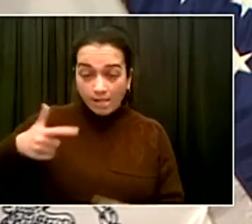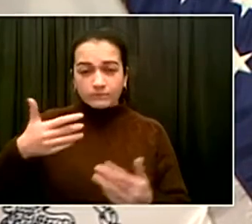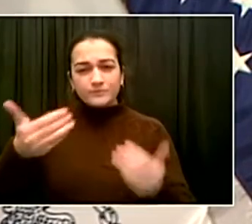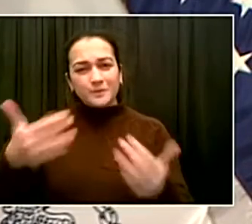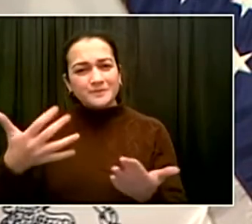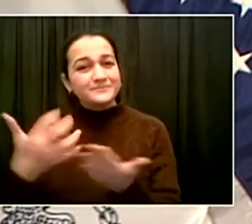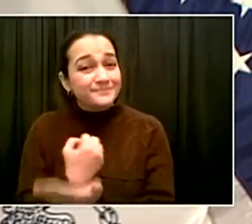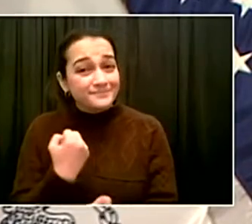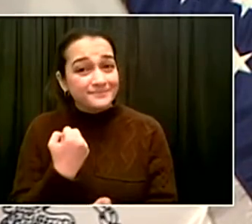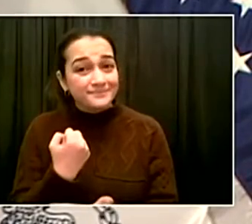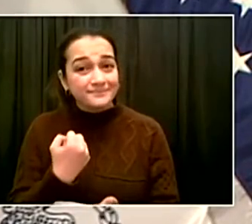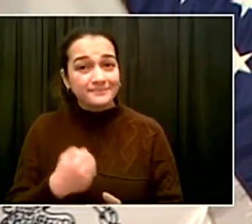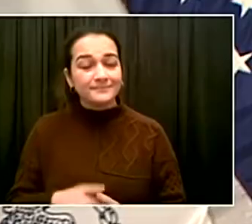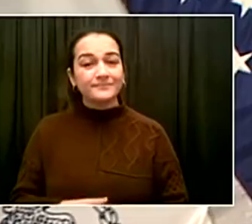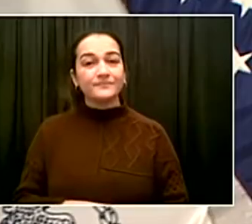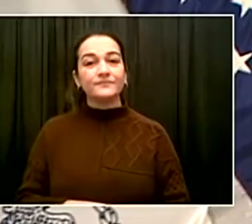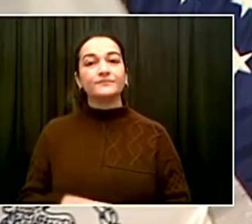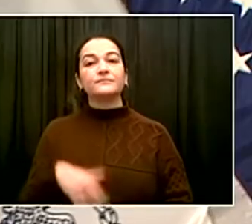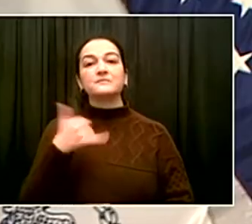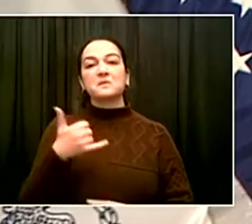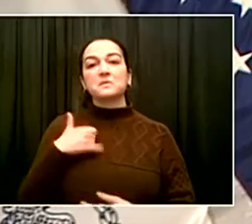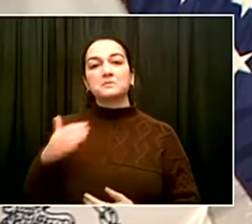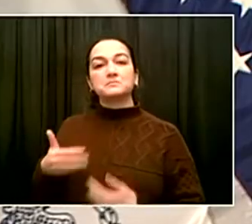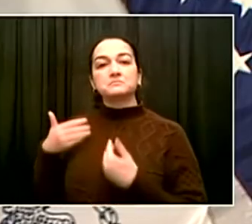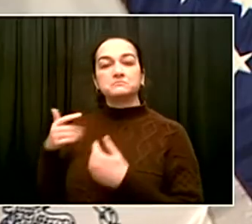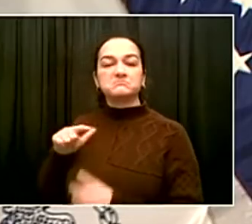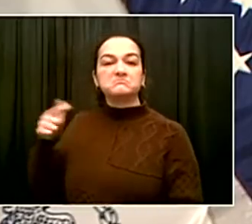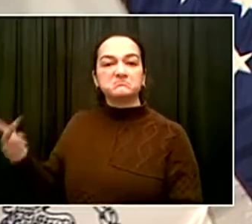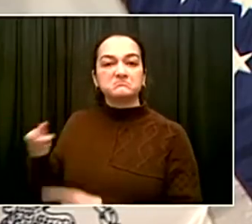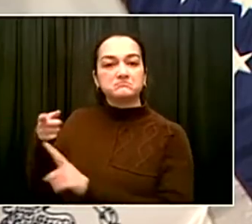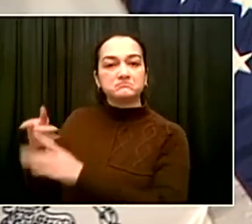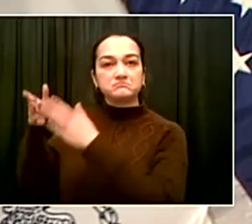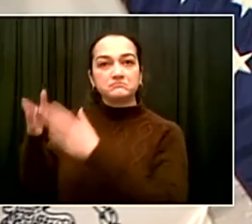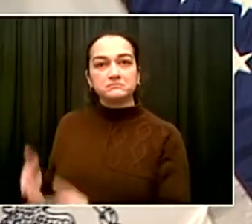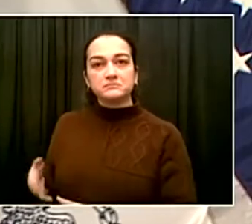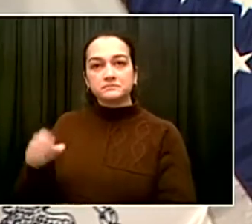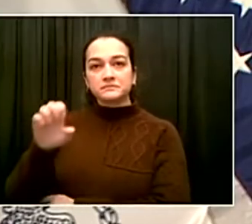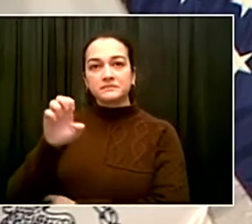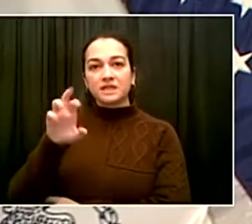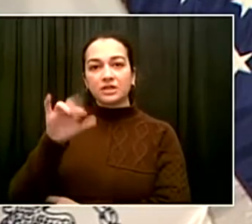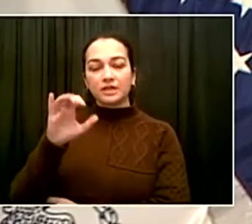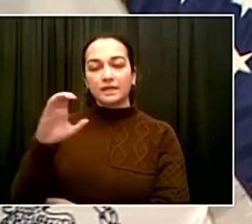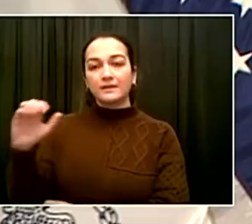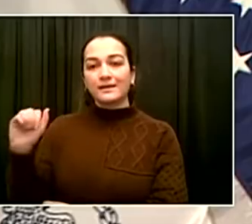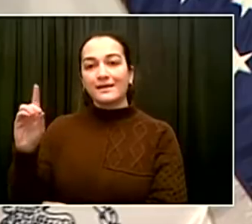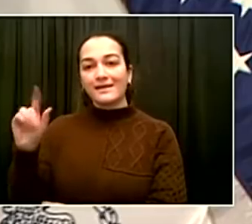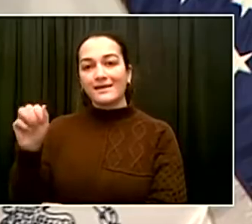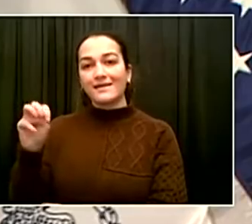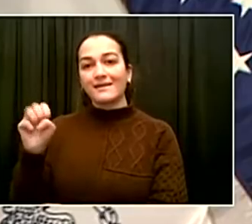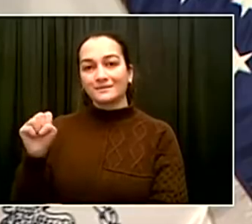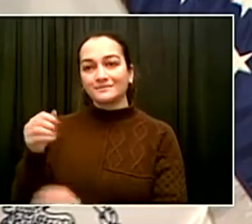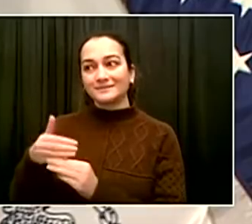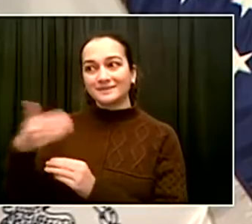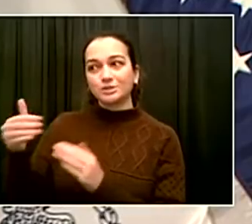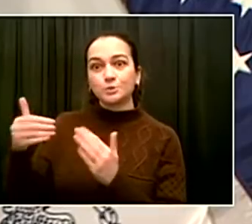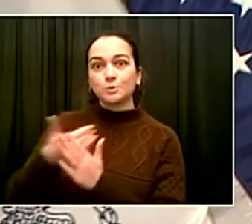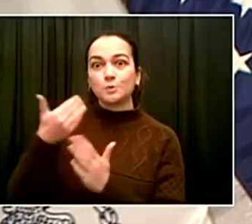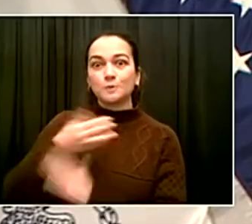MAN WHO WILL BE TAKING OVER LEADERSHIP IN THE CITY.